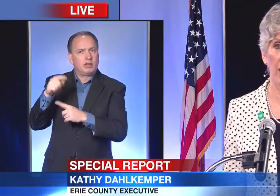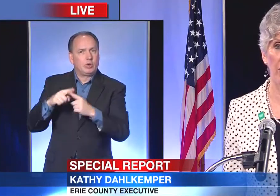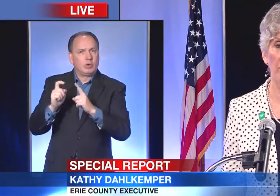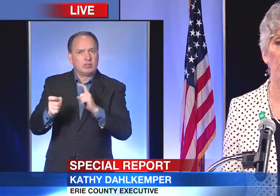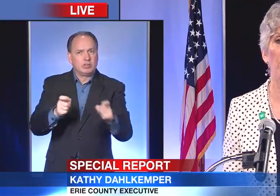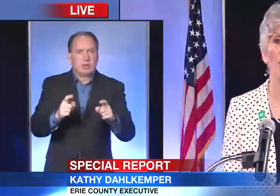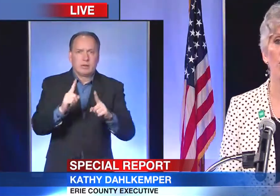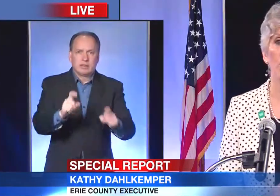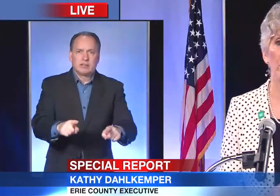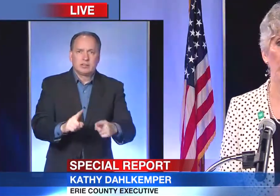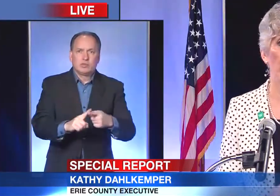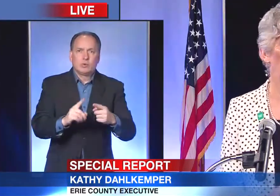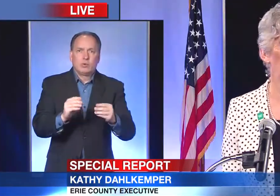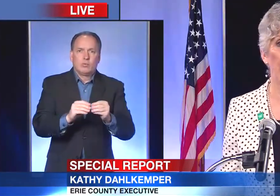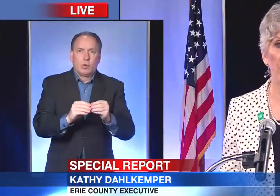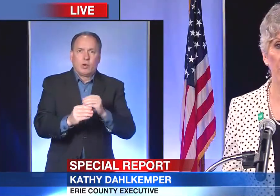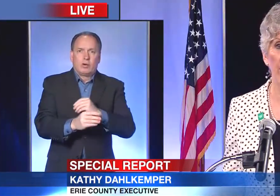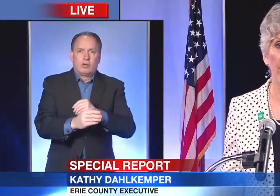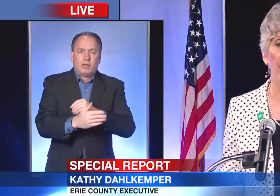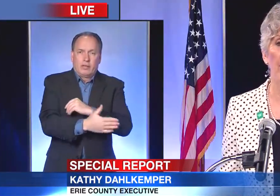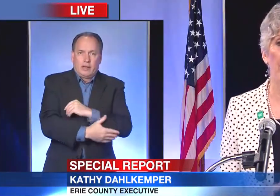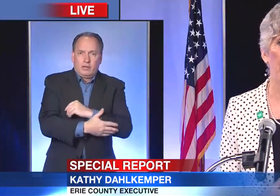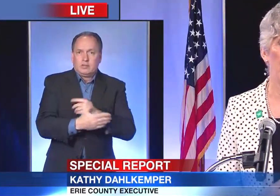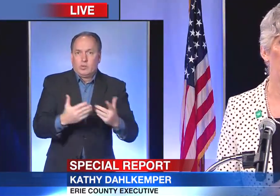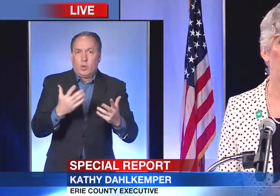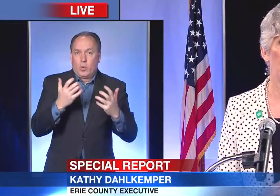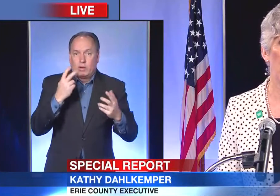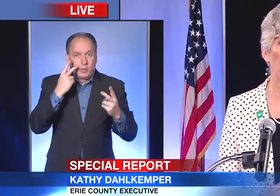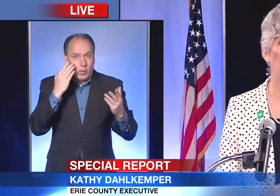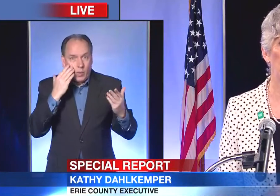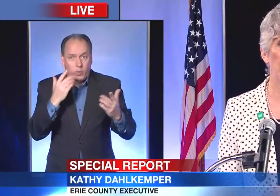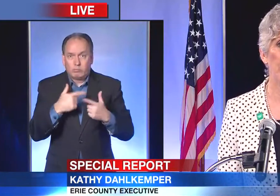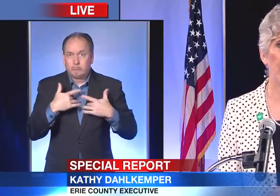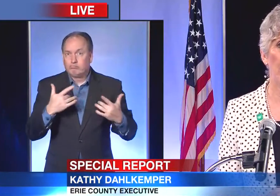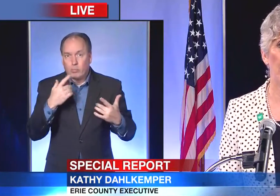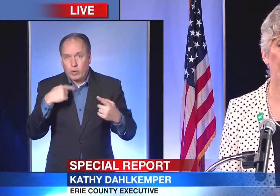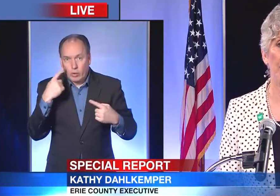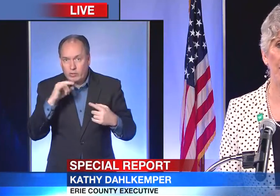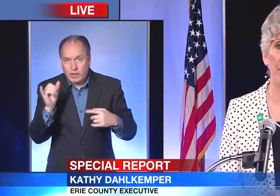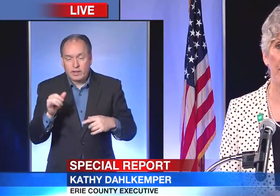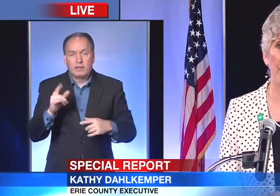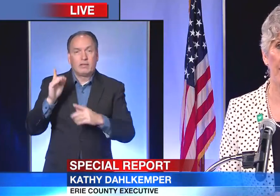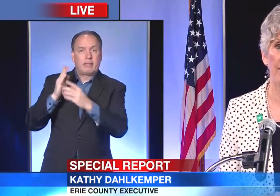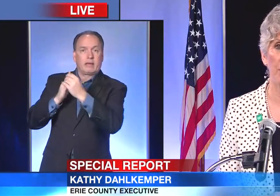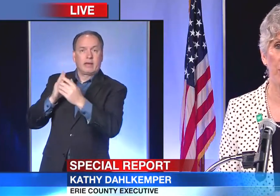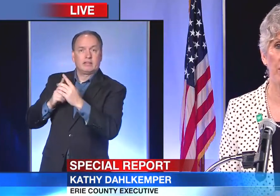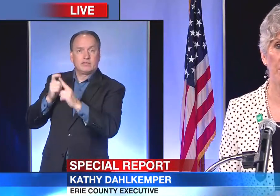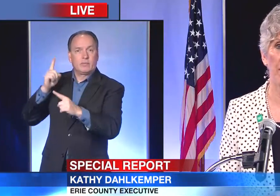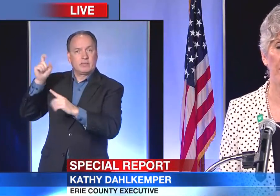THEY TALKED ABOUT THEY'RE GOING TO USE PIMA TO DISTRIBUTE MORE TESTING TO THE COUNTIES SOME WE WANT TO KNOW WHAT THAT LOOKS LIKE.